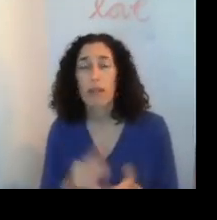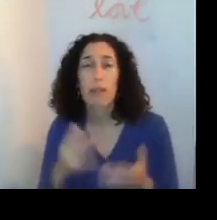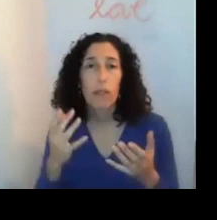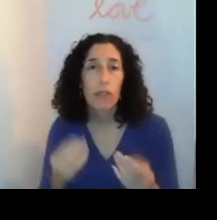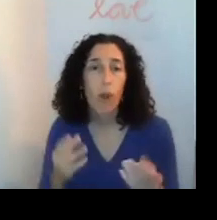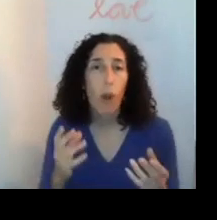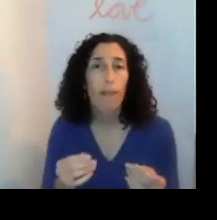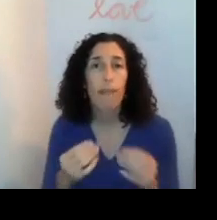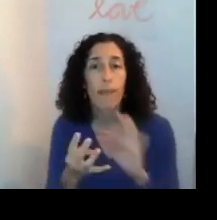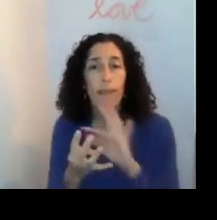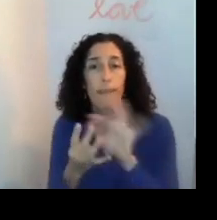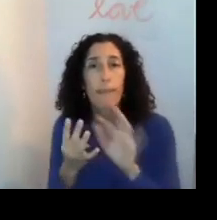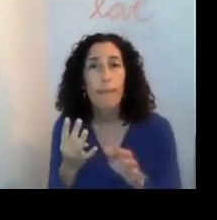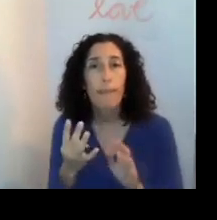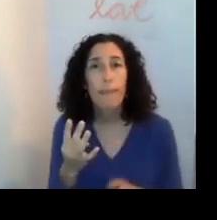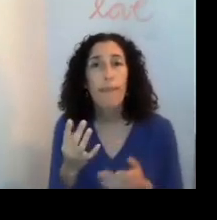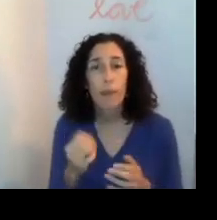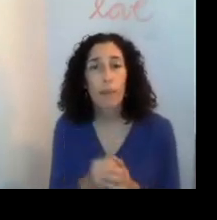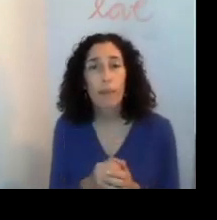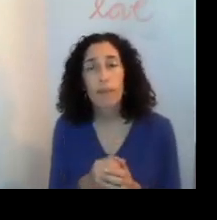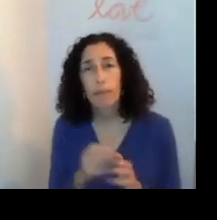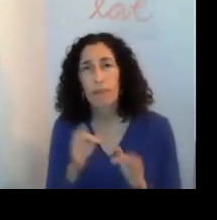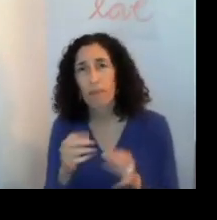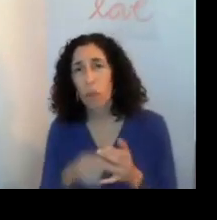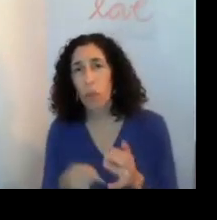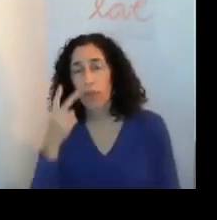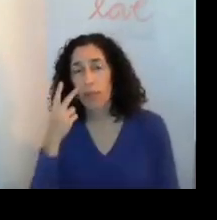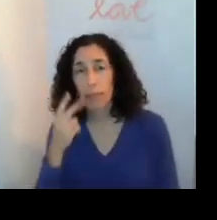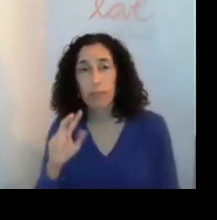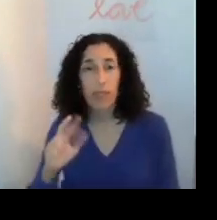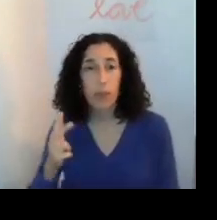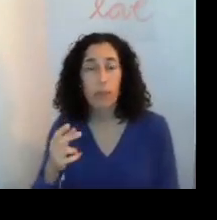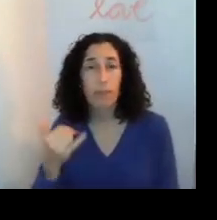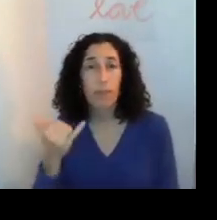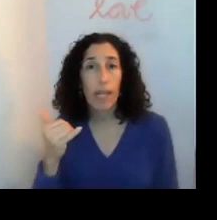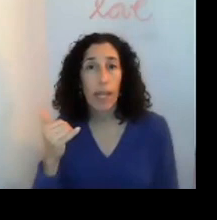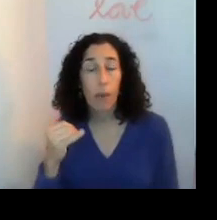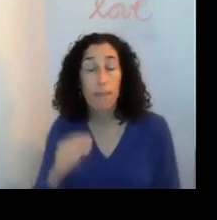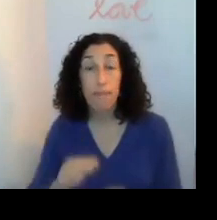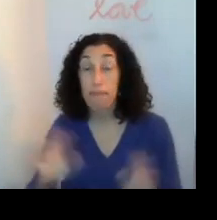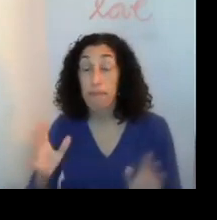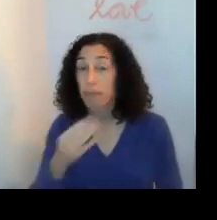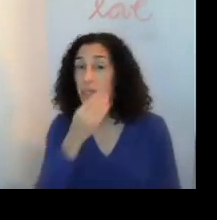Hovering in the upper center of the frame is the bright orange flower of a marigold